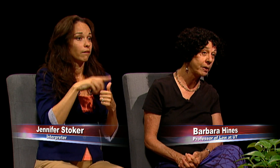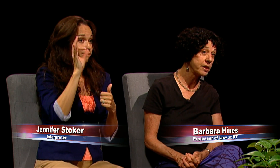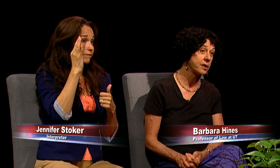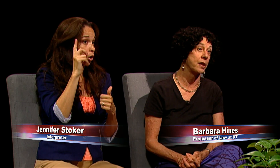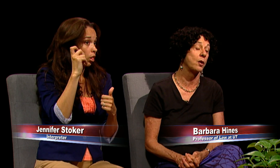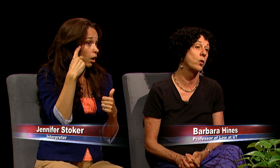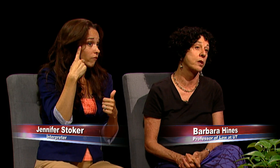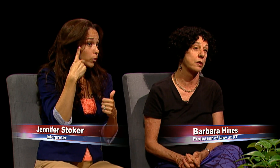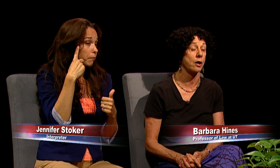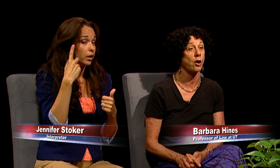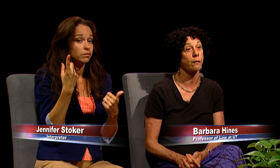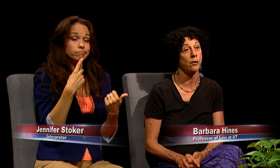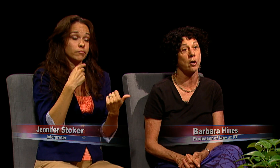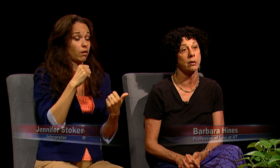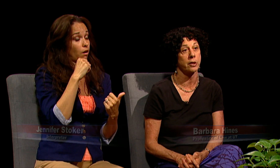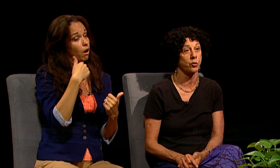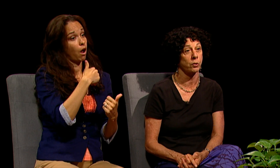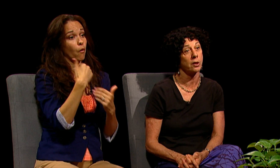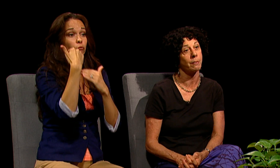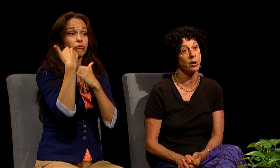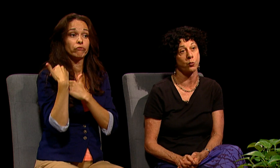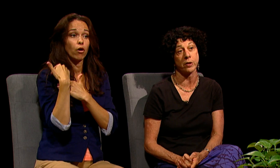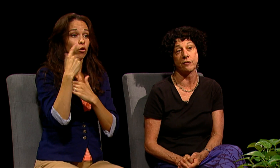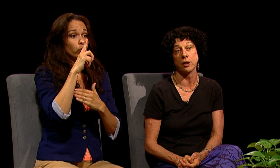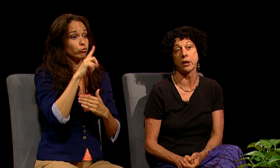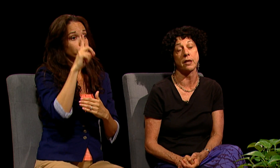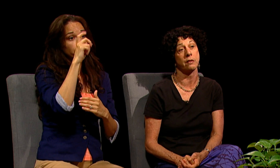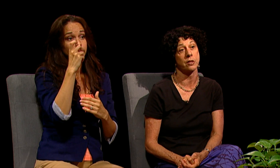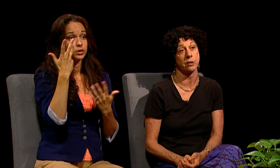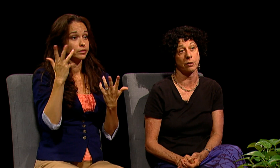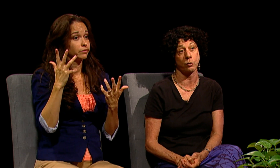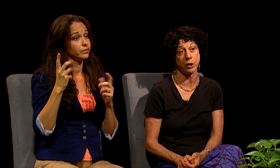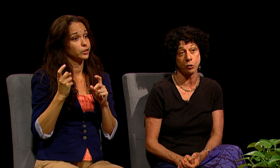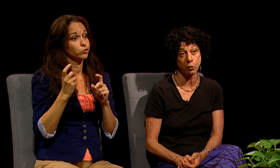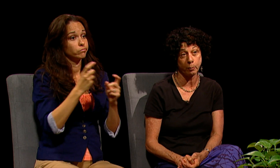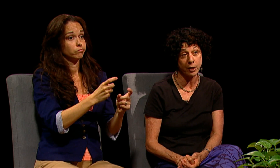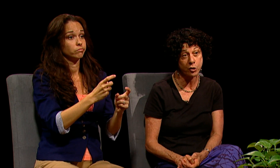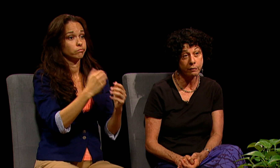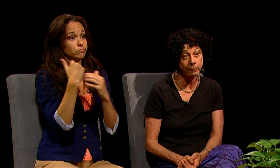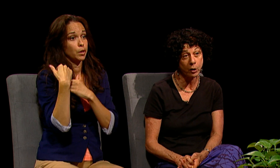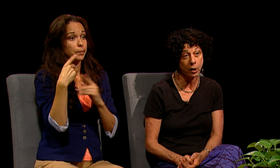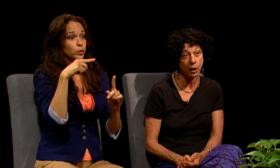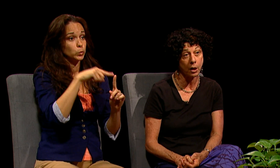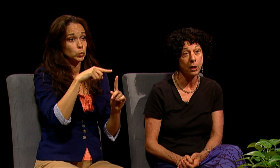SAYING, "WELL IT'S NOT OUR FAULT, IT'S REALLY BECAUSE WE'VE DELEGATED THIS TO THE CORRECTIONS CORPORATIONS OF AMERICA".